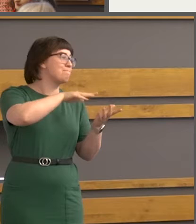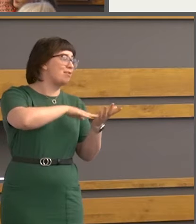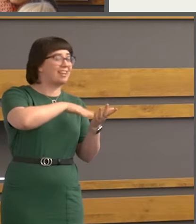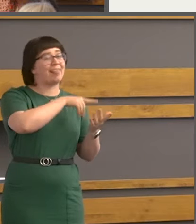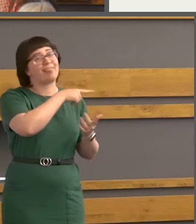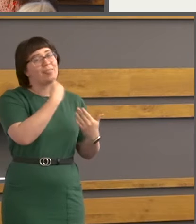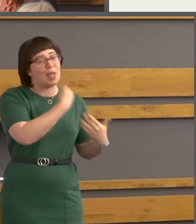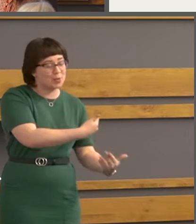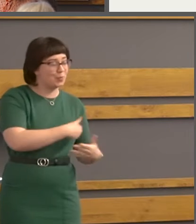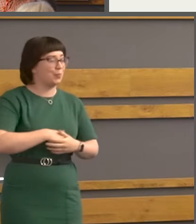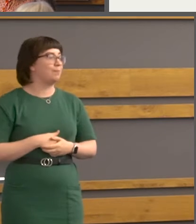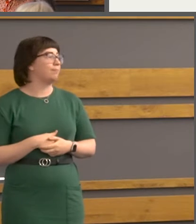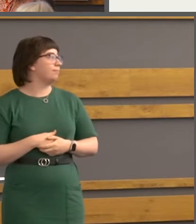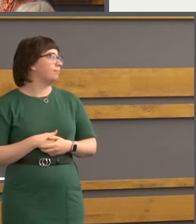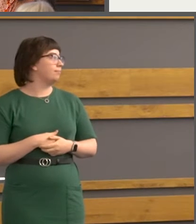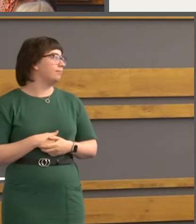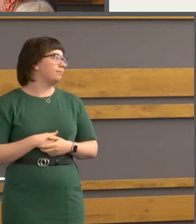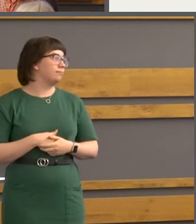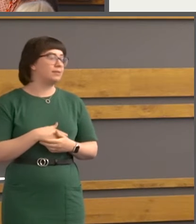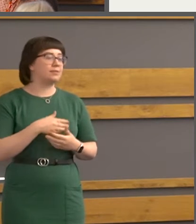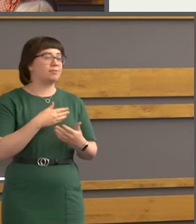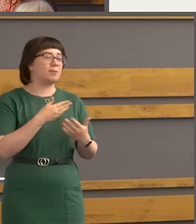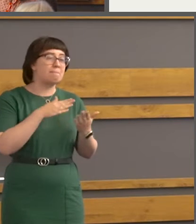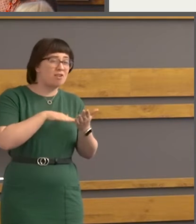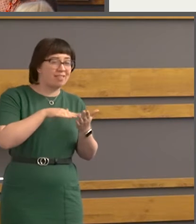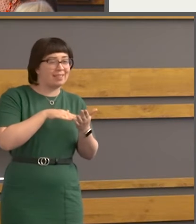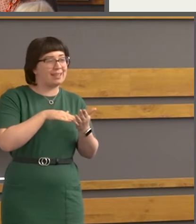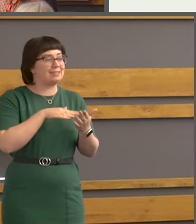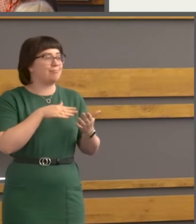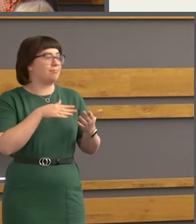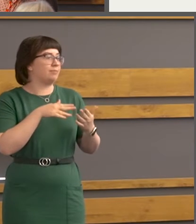So Meredith More along with Francesca Bibby and Tiffany